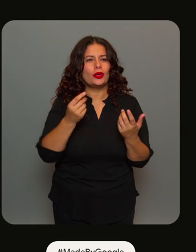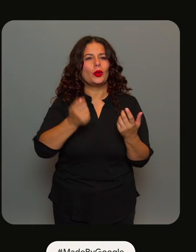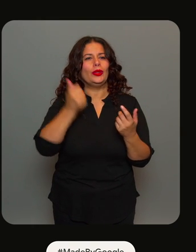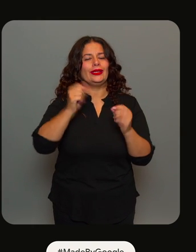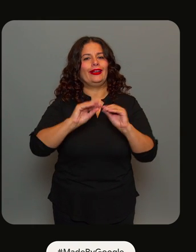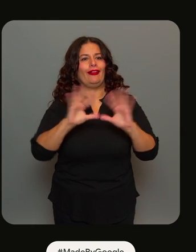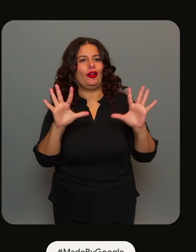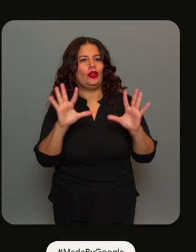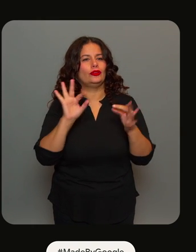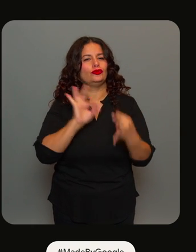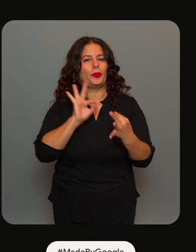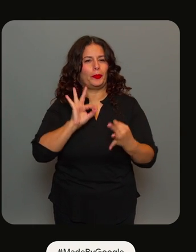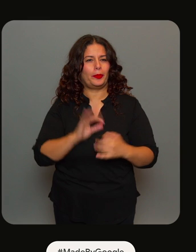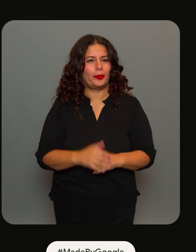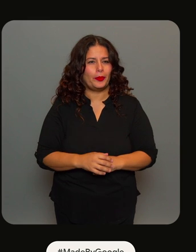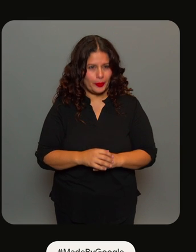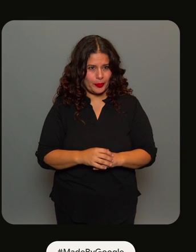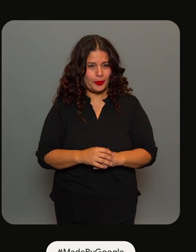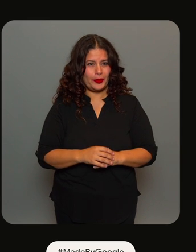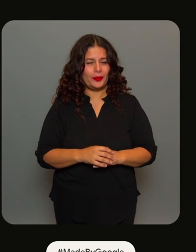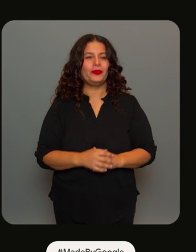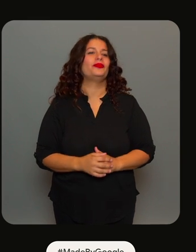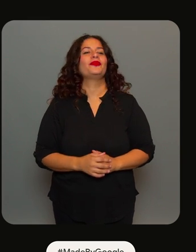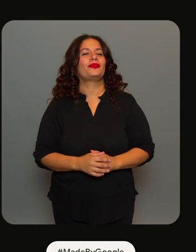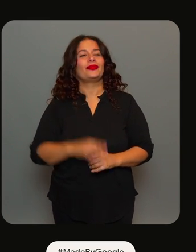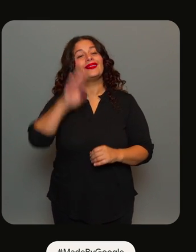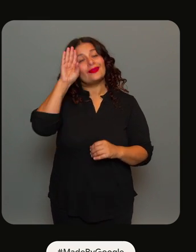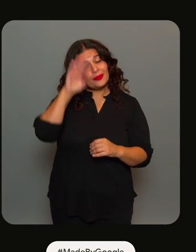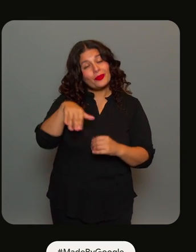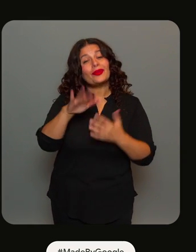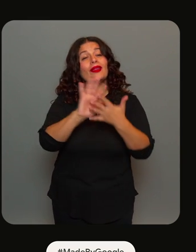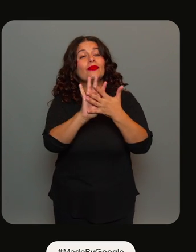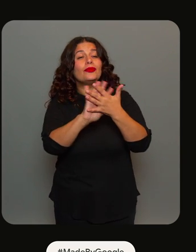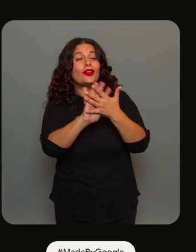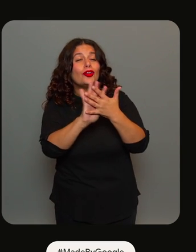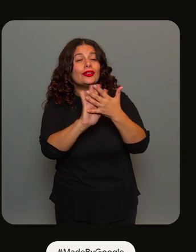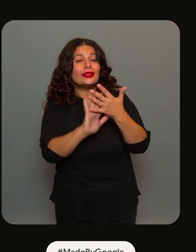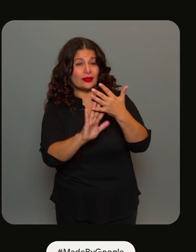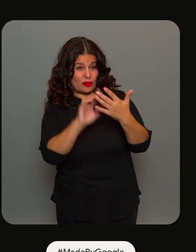Of course, we all know blurriness doesn't happen just at night.